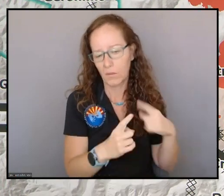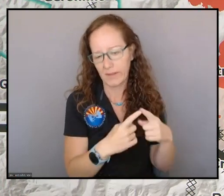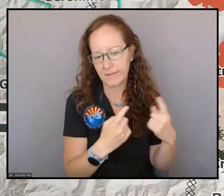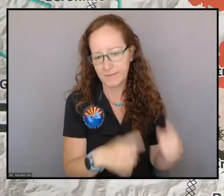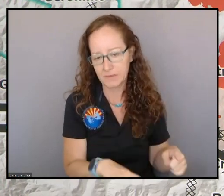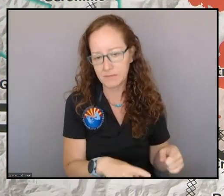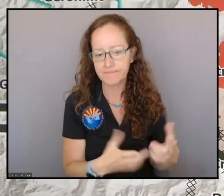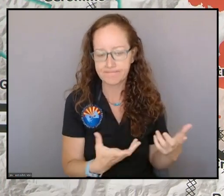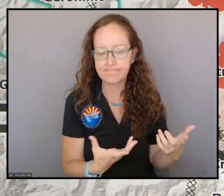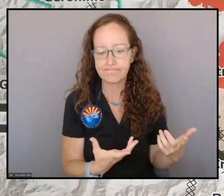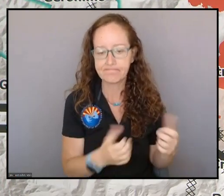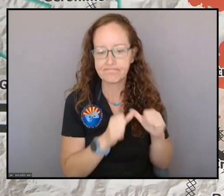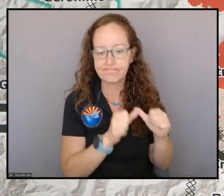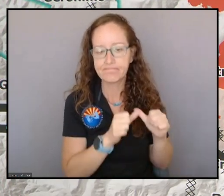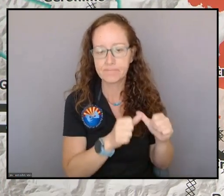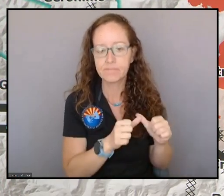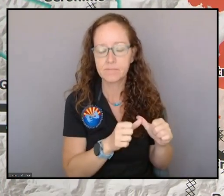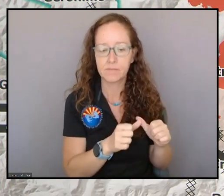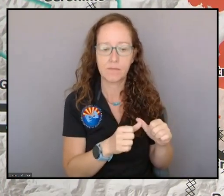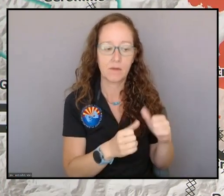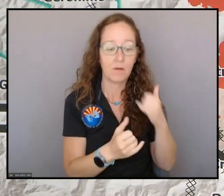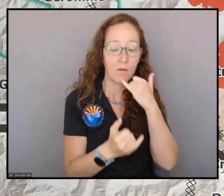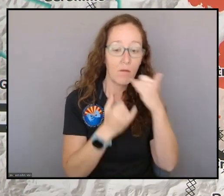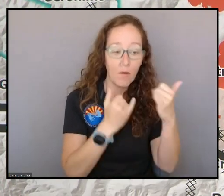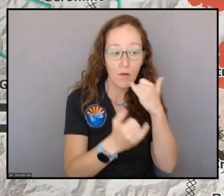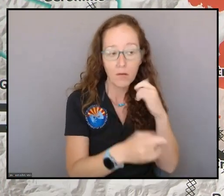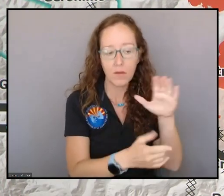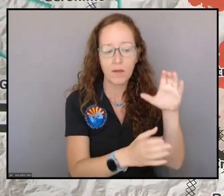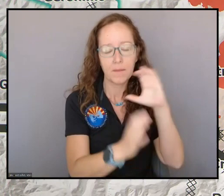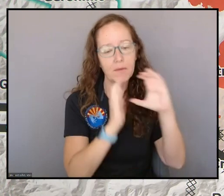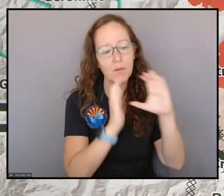communication center, or info, and through 9-1-1 calls that